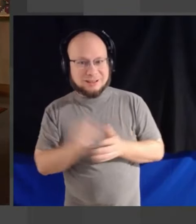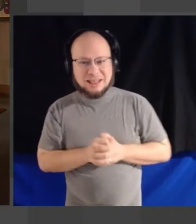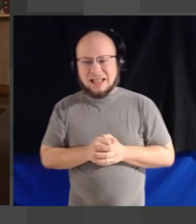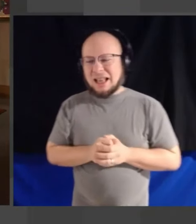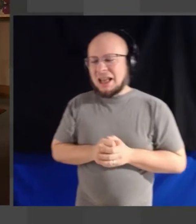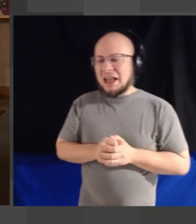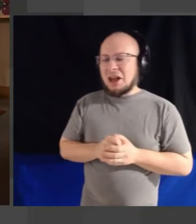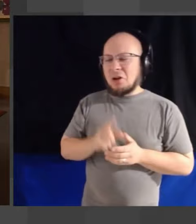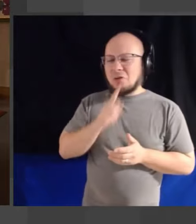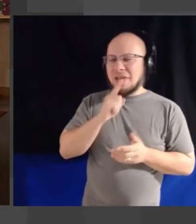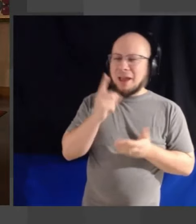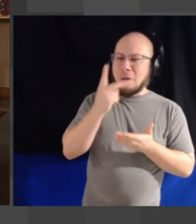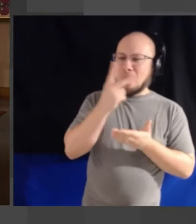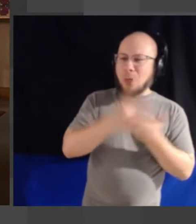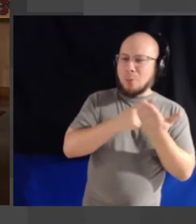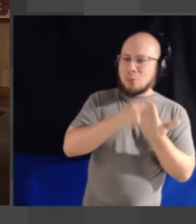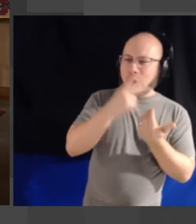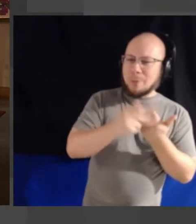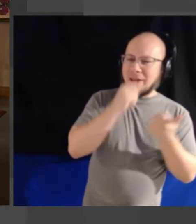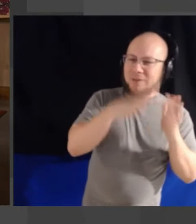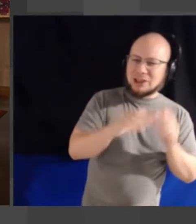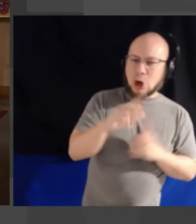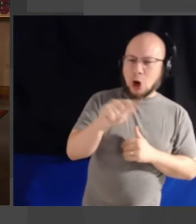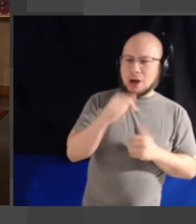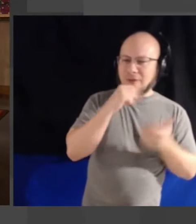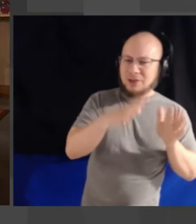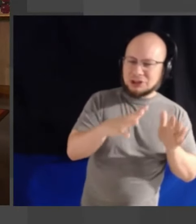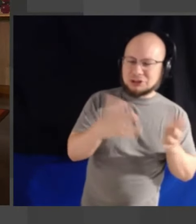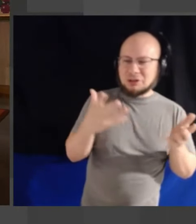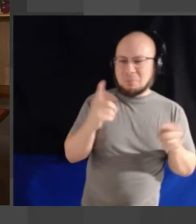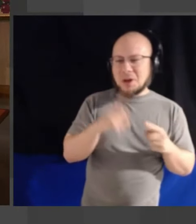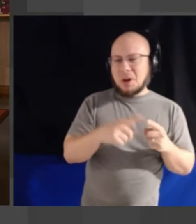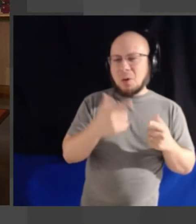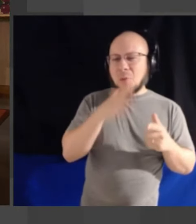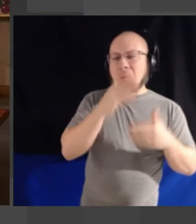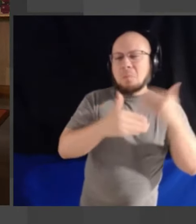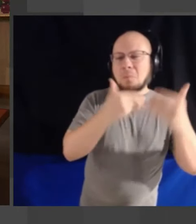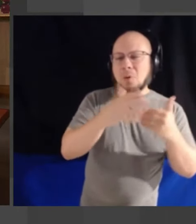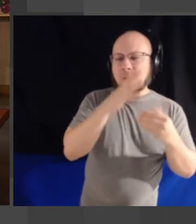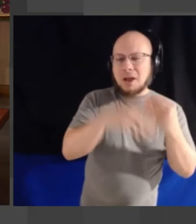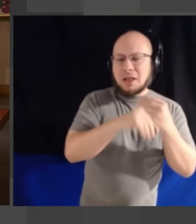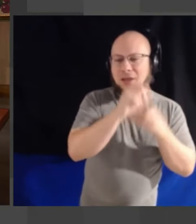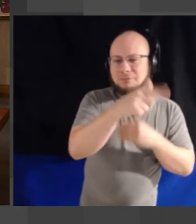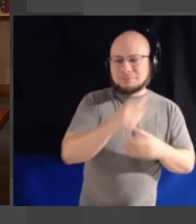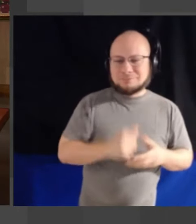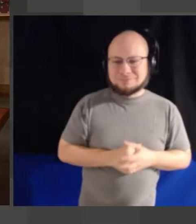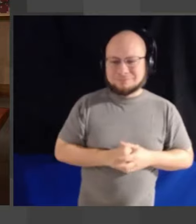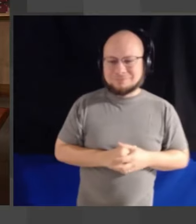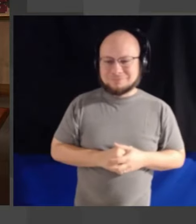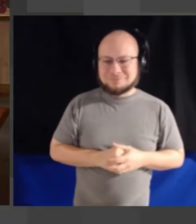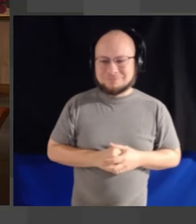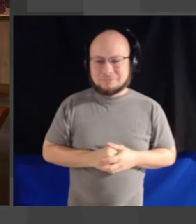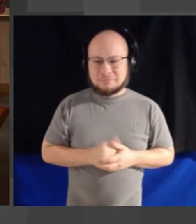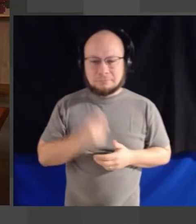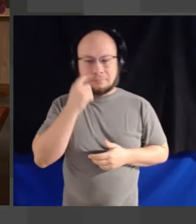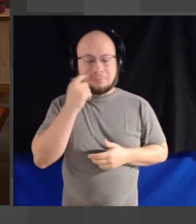SO THE ART THAT WE'RE SEEING IS STILL A WORK IN PROGRESS. BUT I PERSONALLY LIKE THE